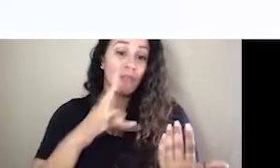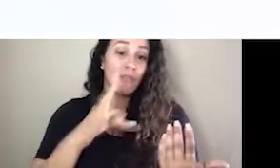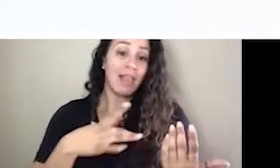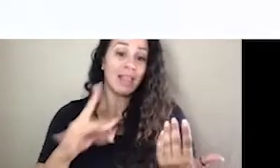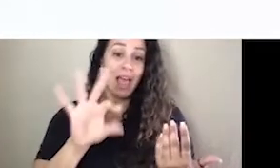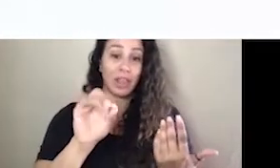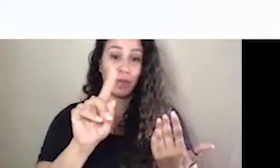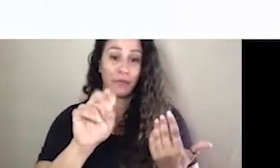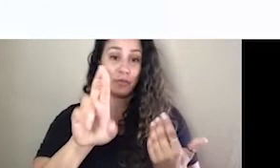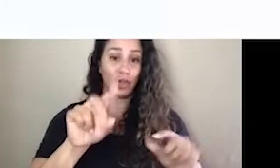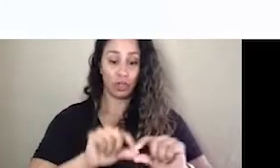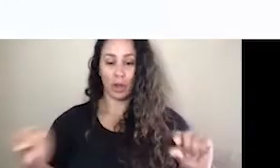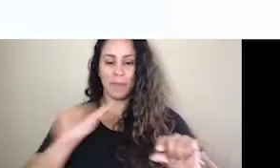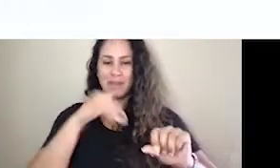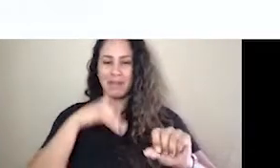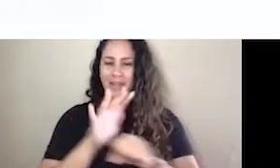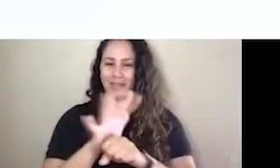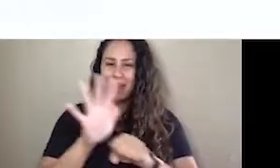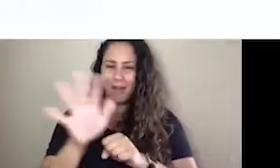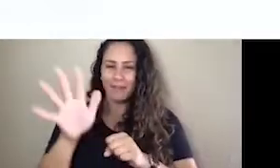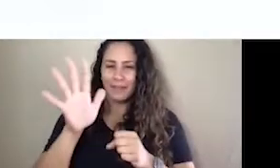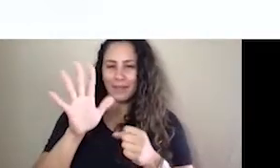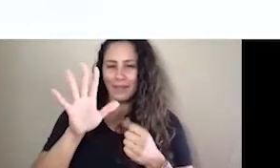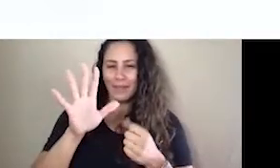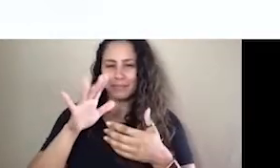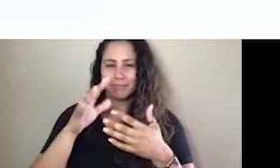FOOTER AND DON'T HAVE ENOUGH CONTENT FOR THE BOTTOM.